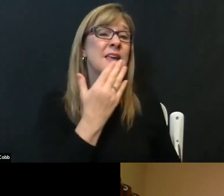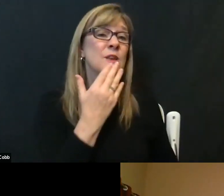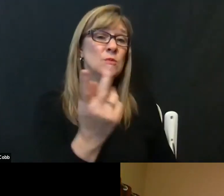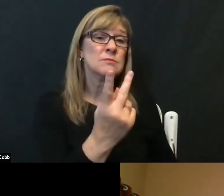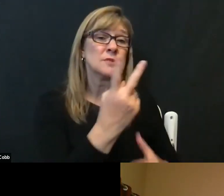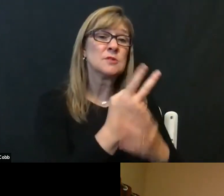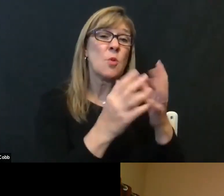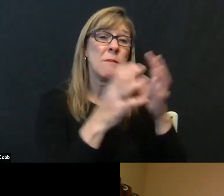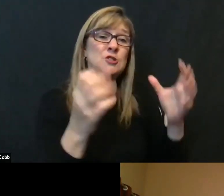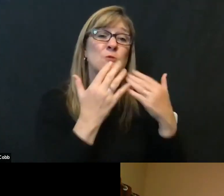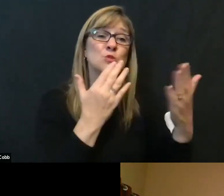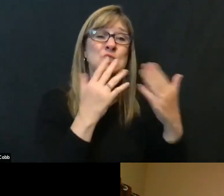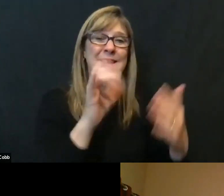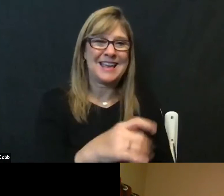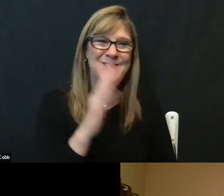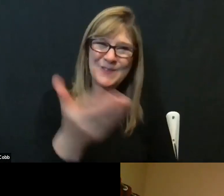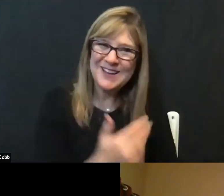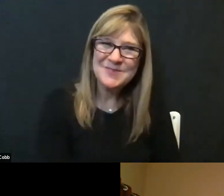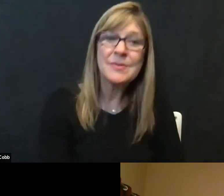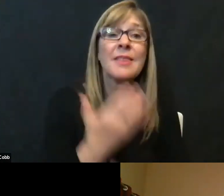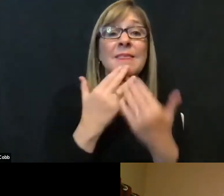I really-- >> You're welcome. Marsha: Thank you everyone.